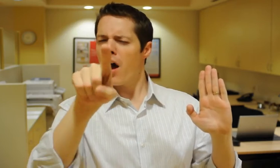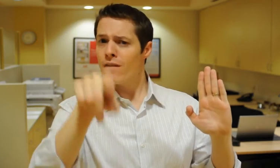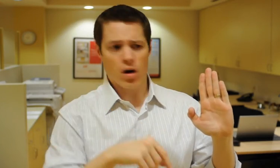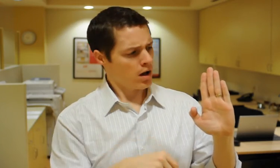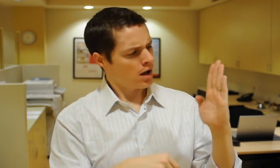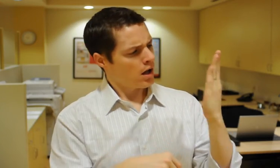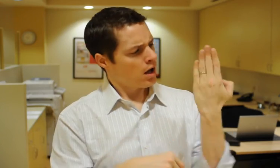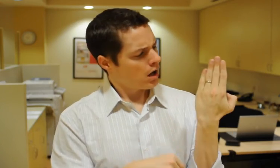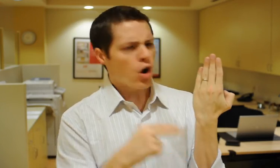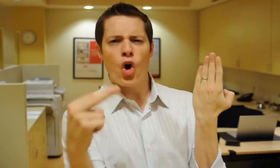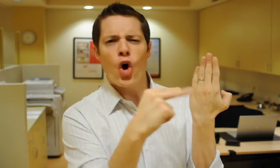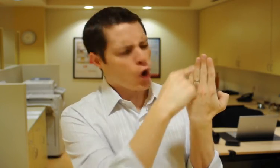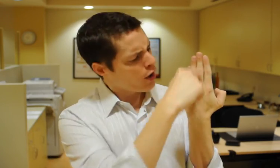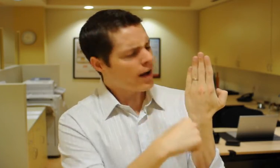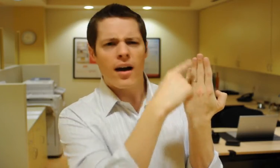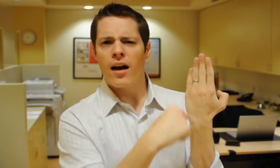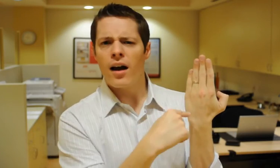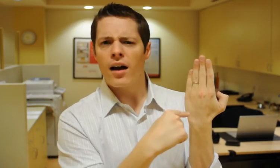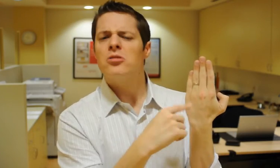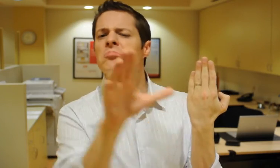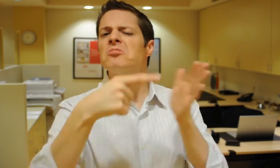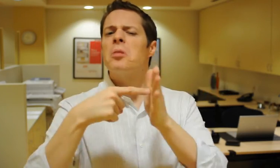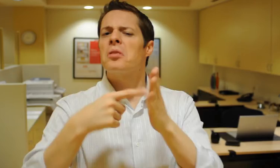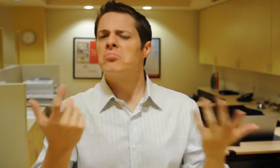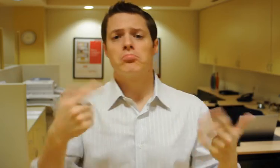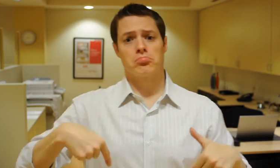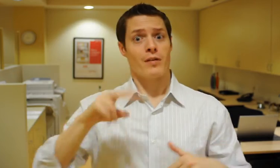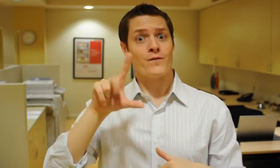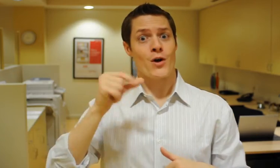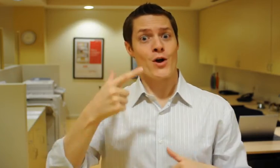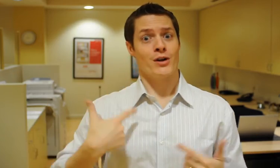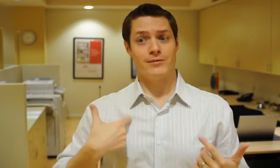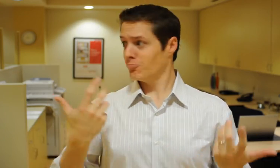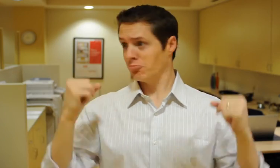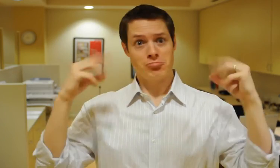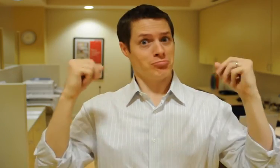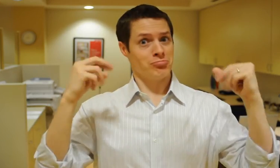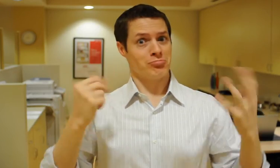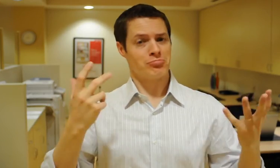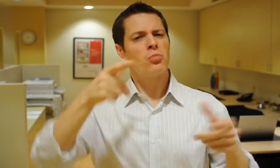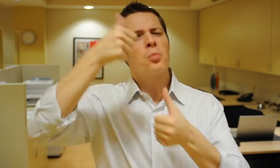But the FCC did not consider additional data. For example… producing this vlog.